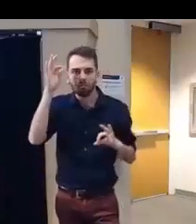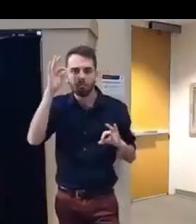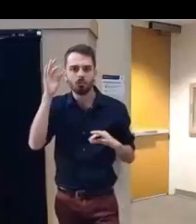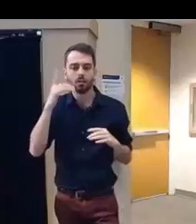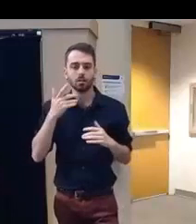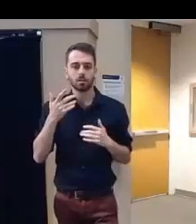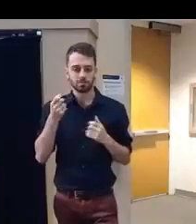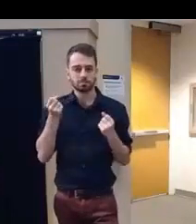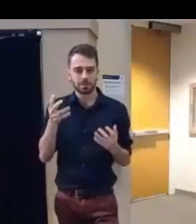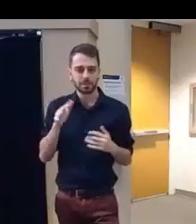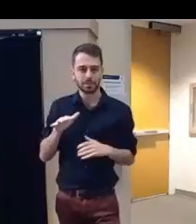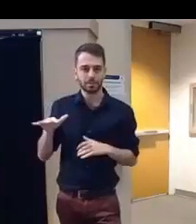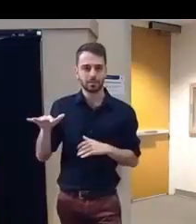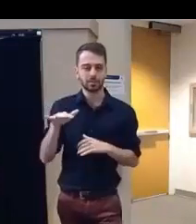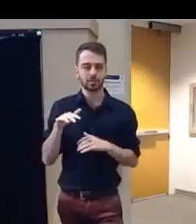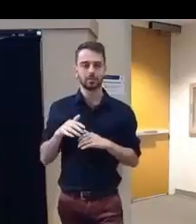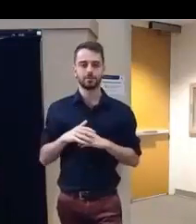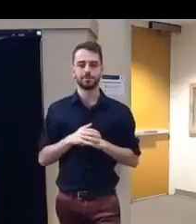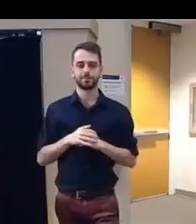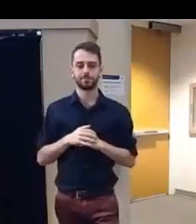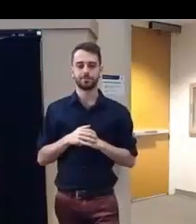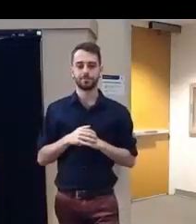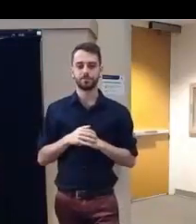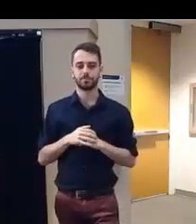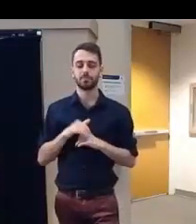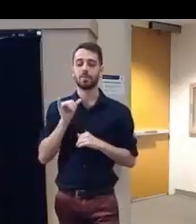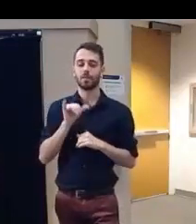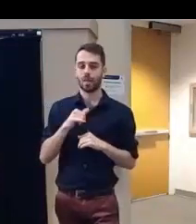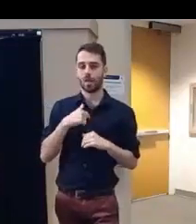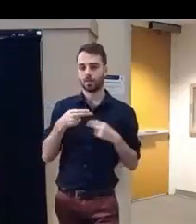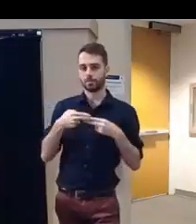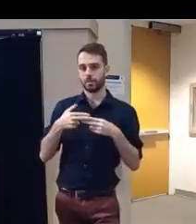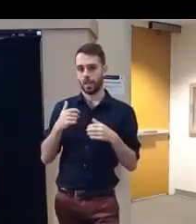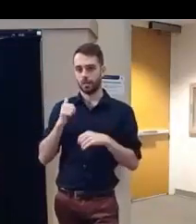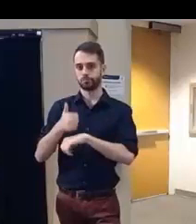um but it was also really for those of us who grew up here or who have lived here for many years